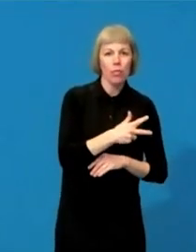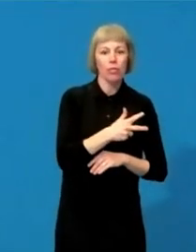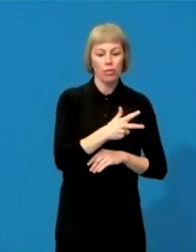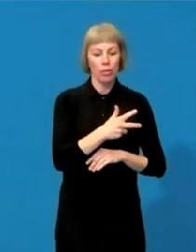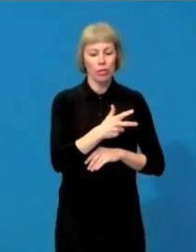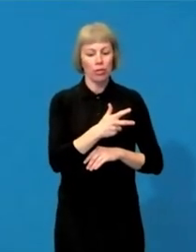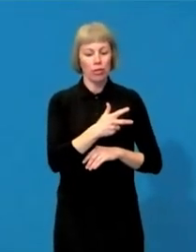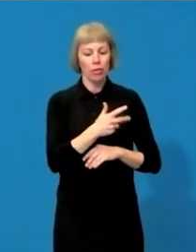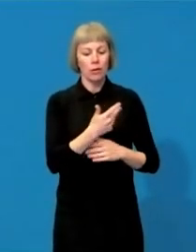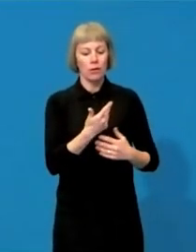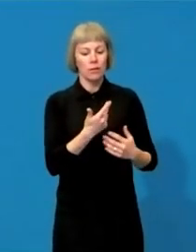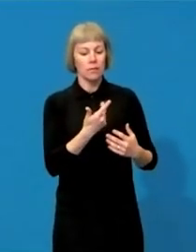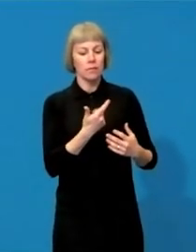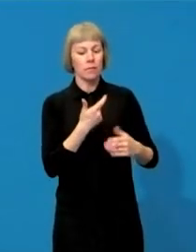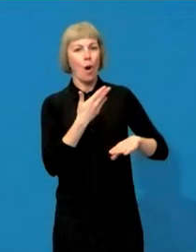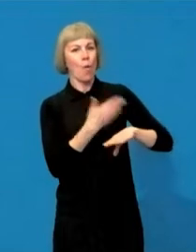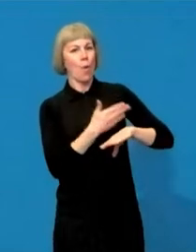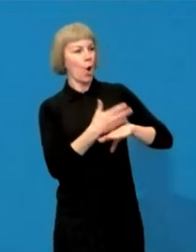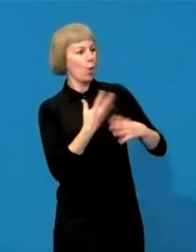working for someone else, you know.